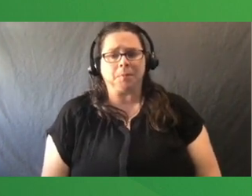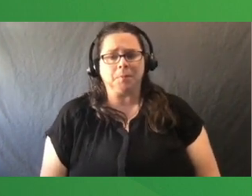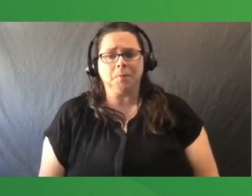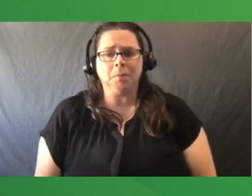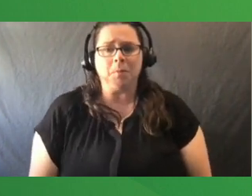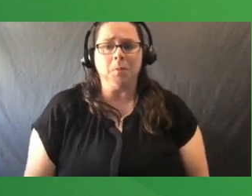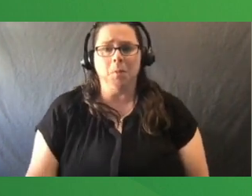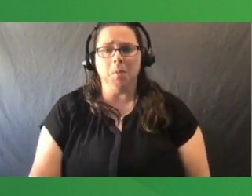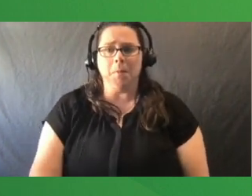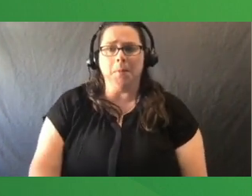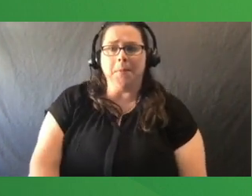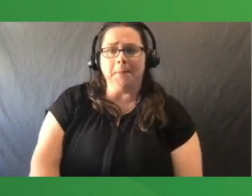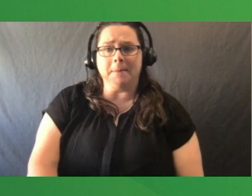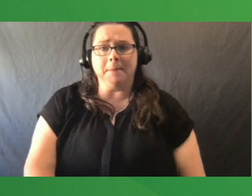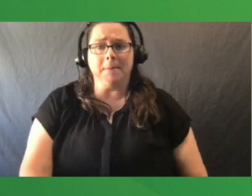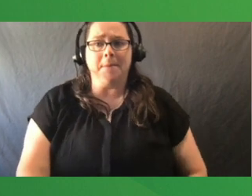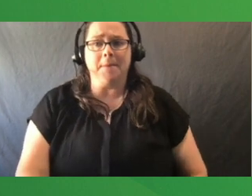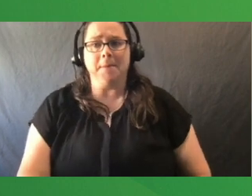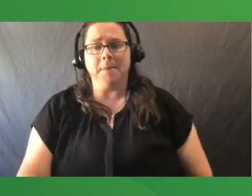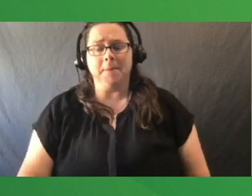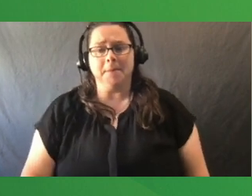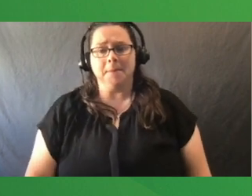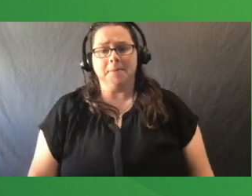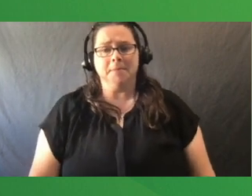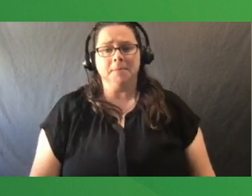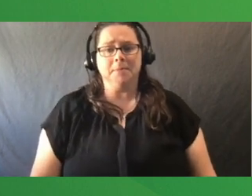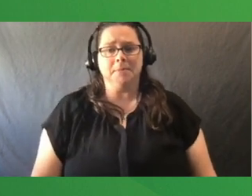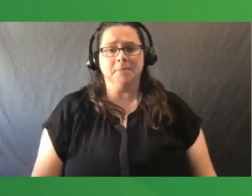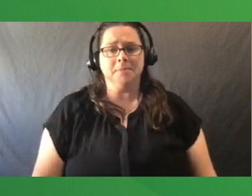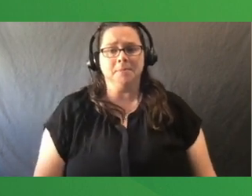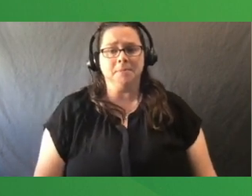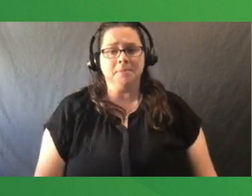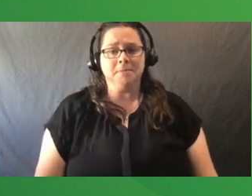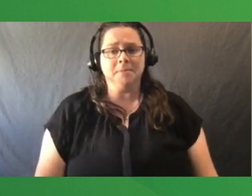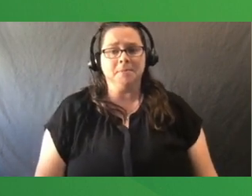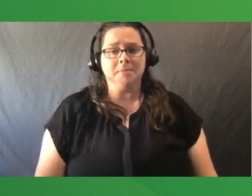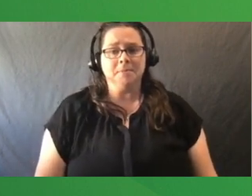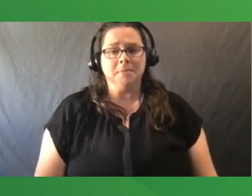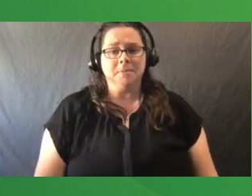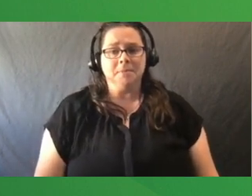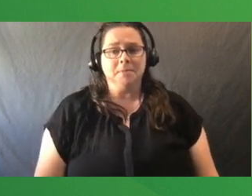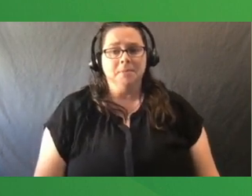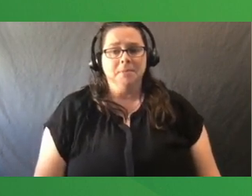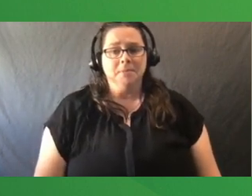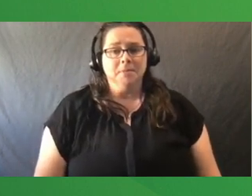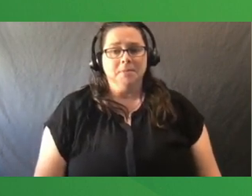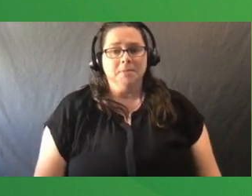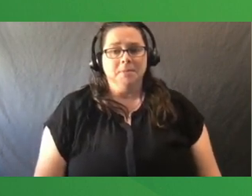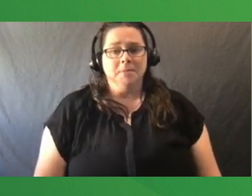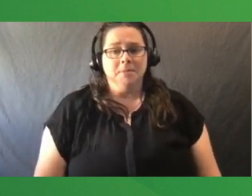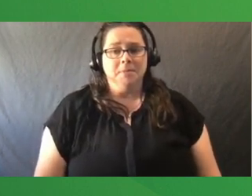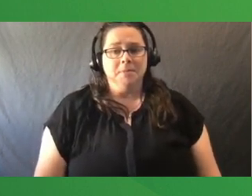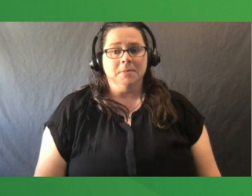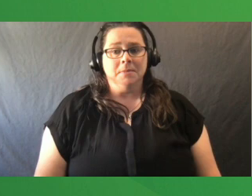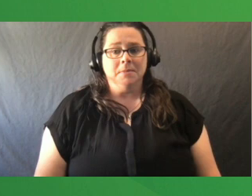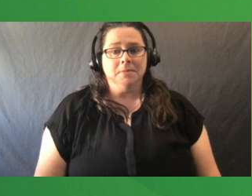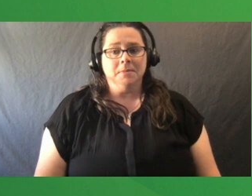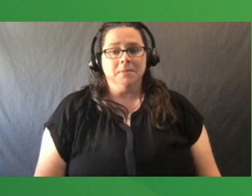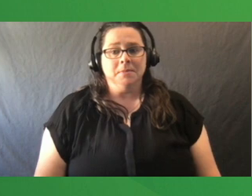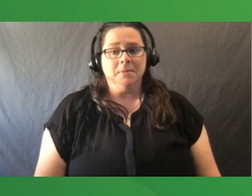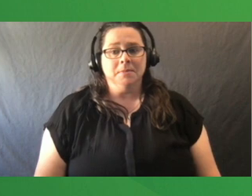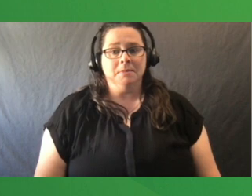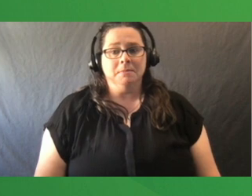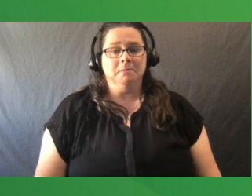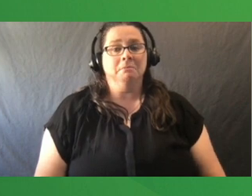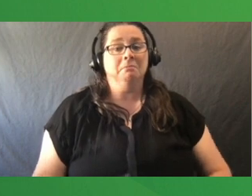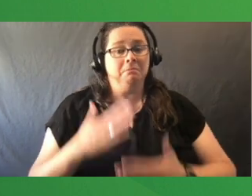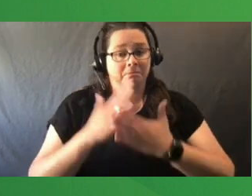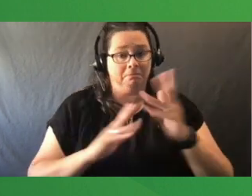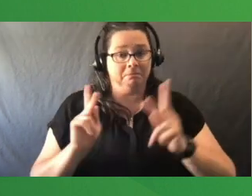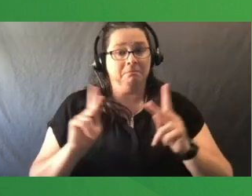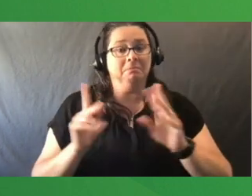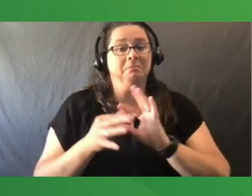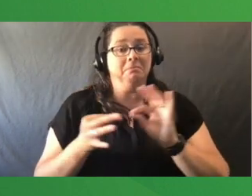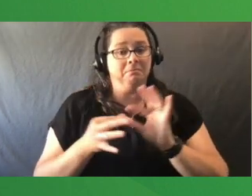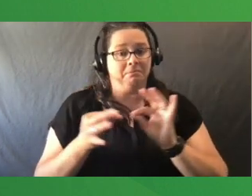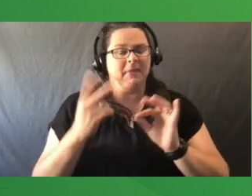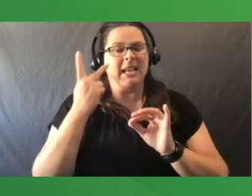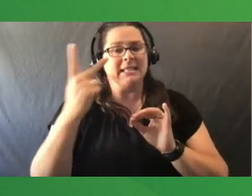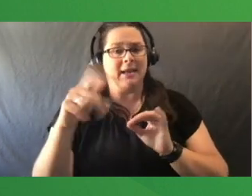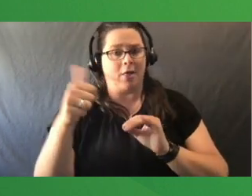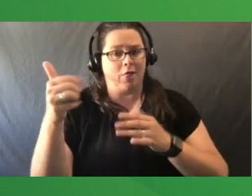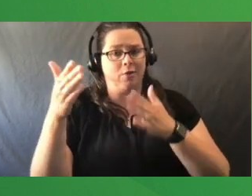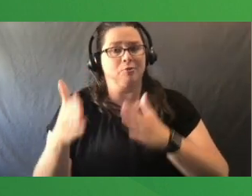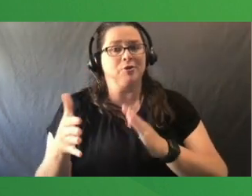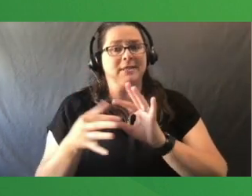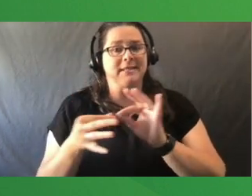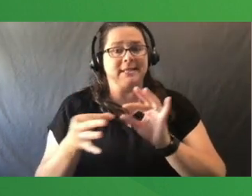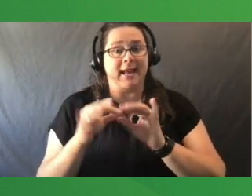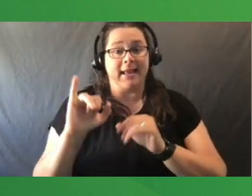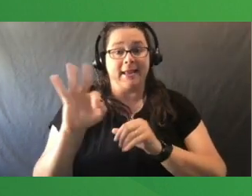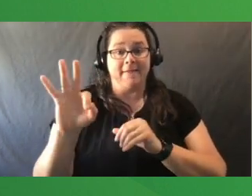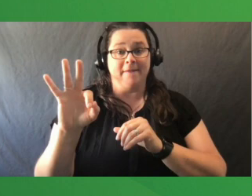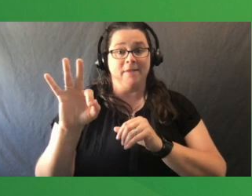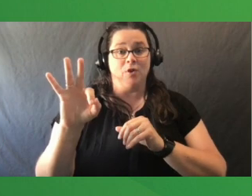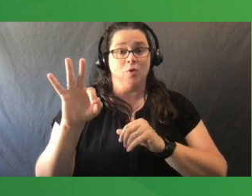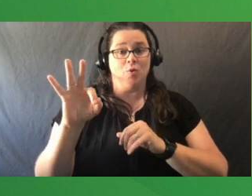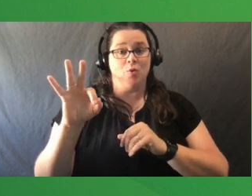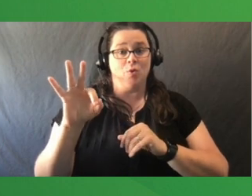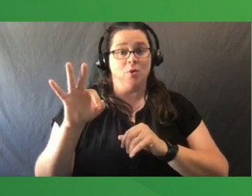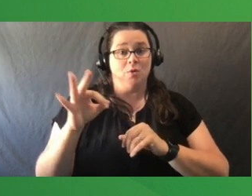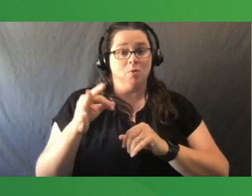So some people are saying, I see someone saying that if you removed the fuel, that could minimize